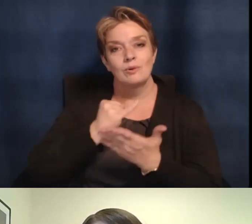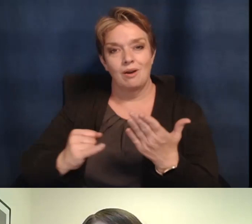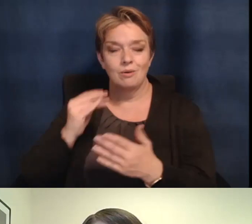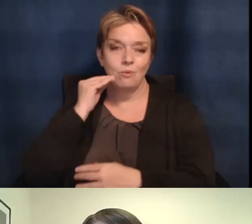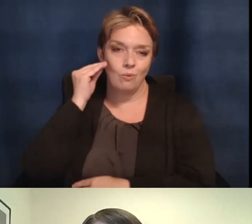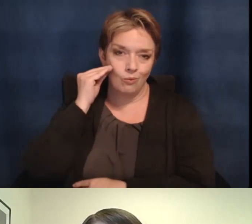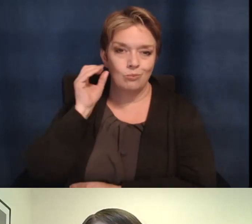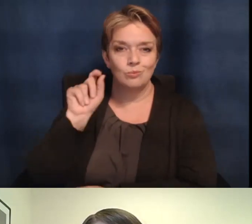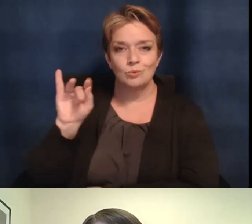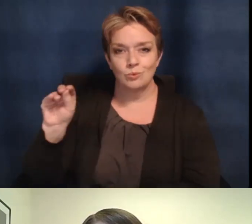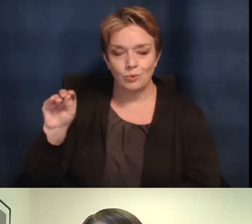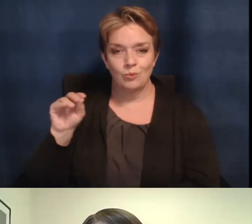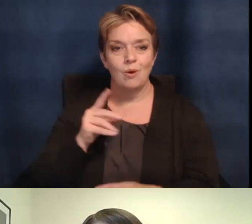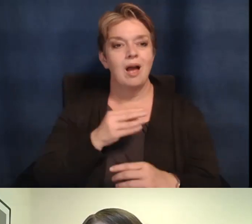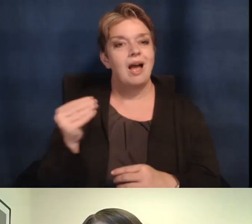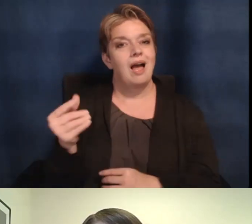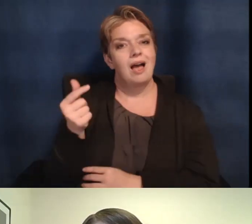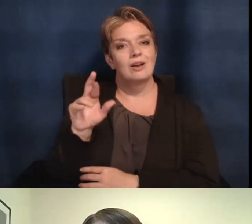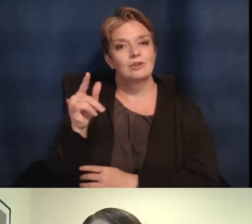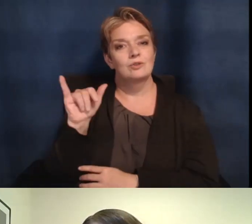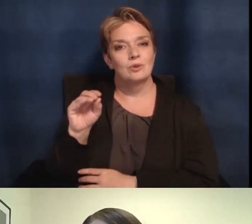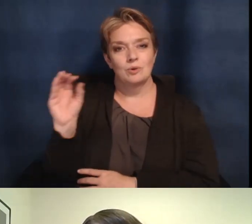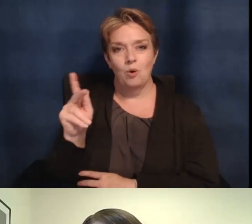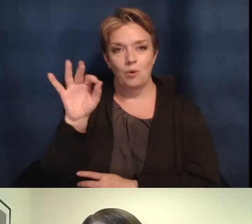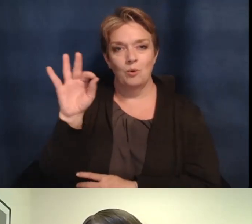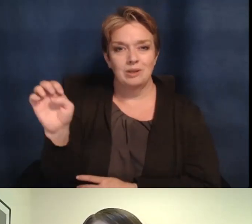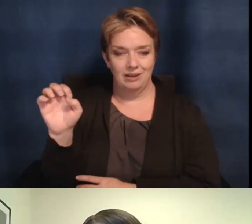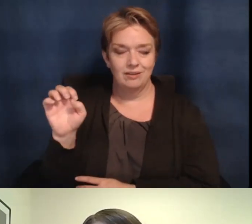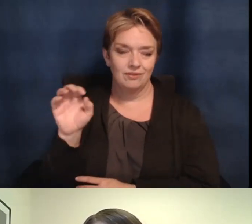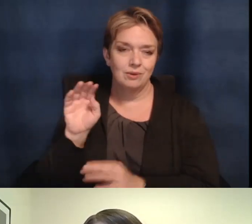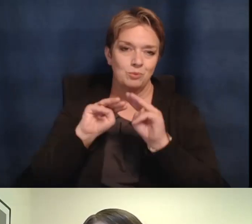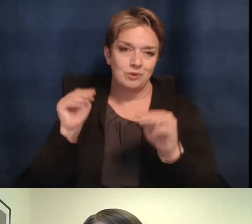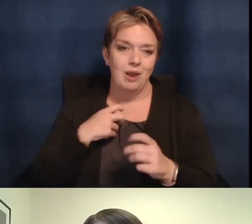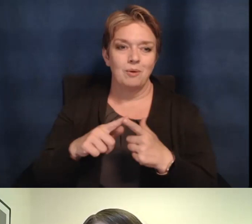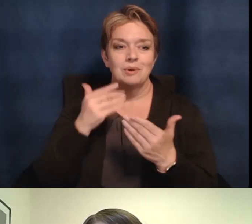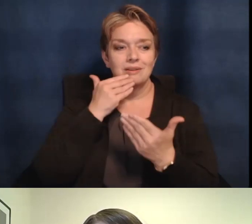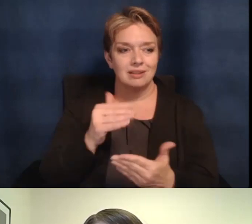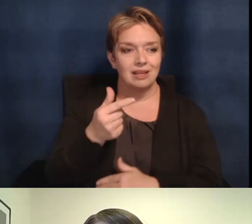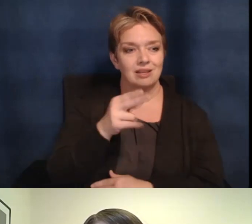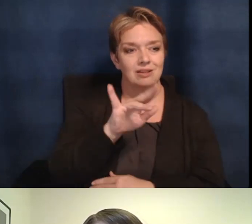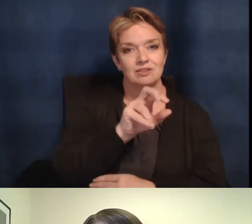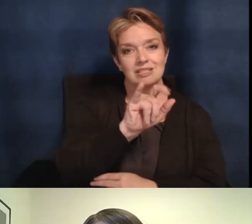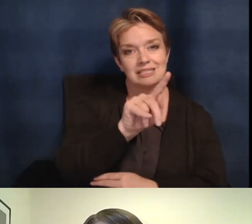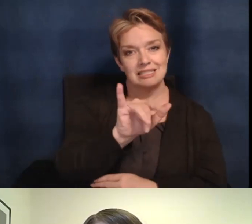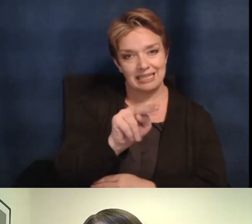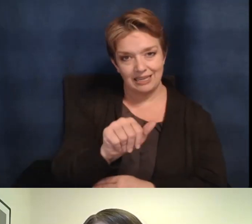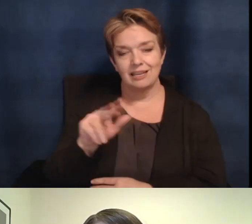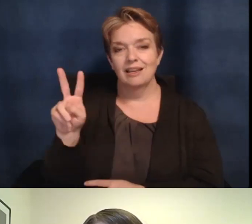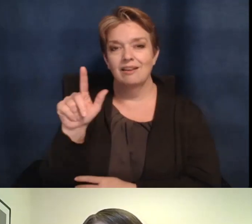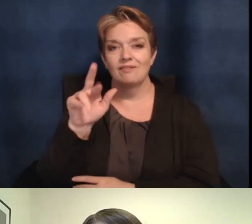And I want to thank you so much, Giustina and Valerie and LaVona, for your time and energy and commitment to this program.